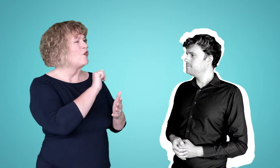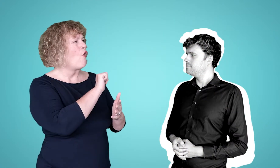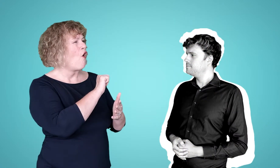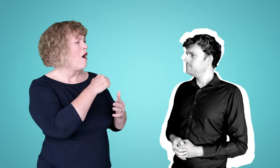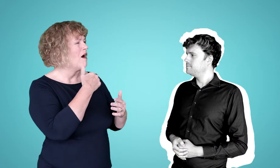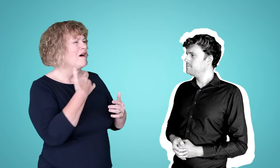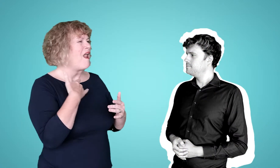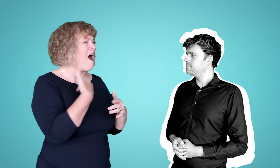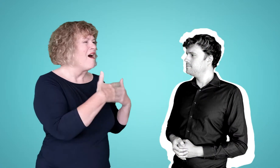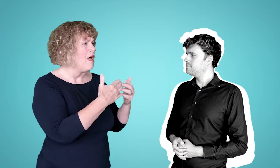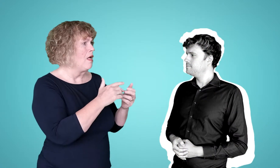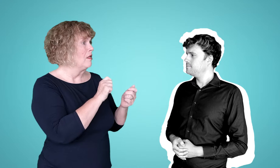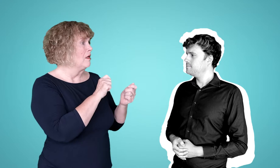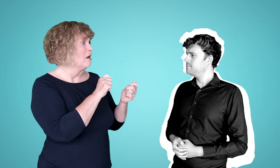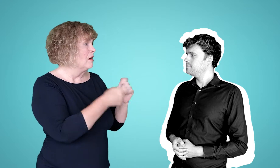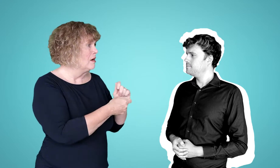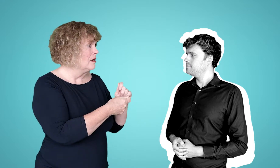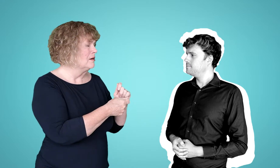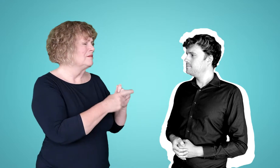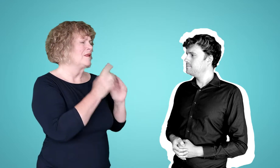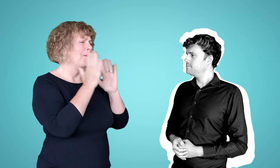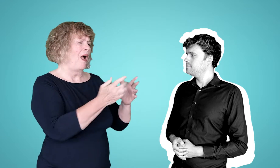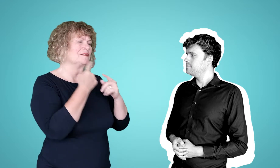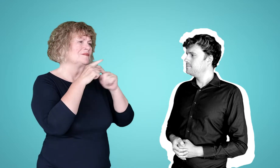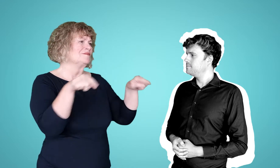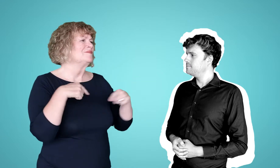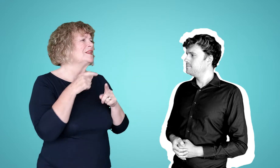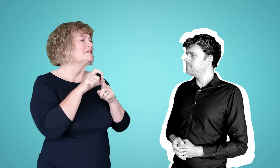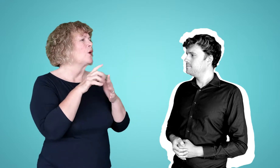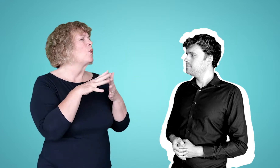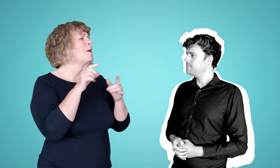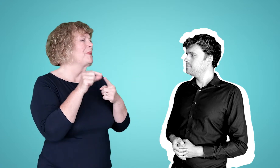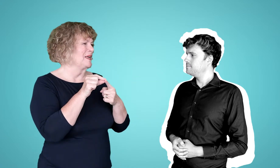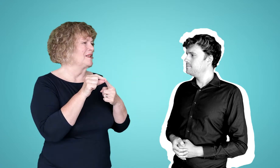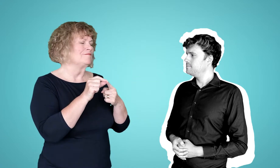If your circumstances change, you must tell the Department for Work and Pensions